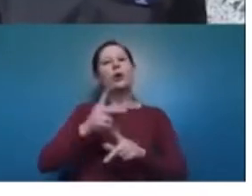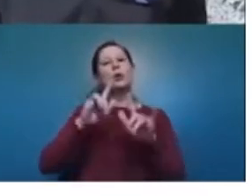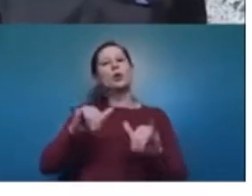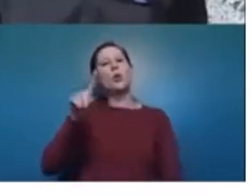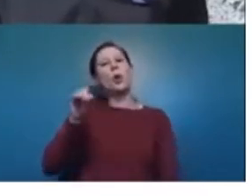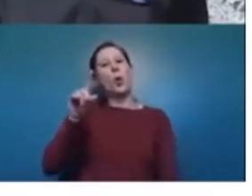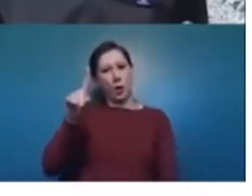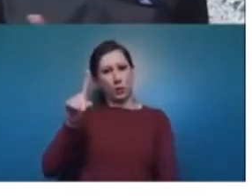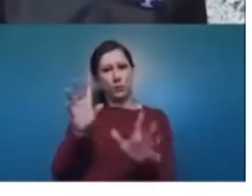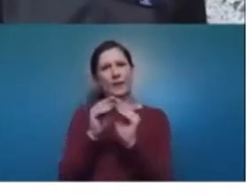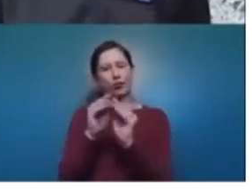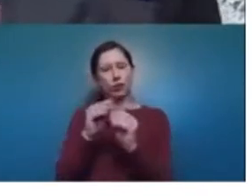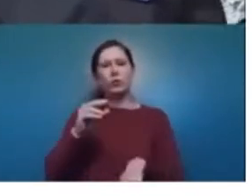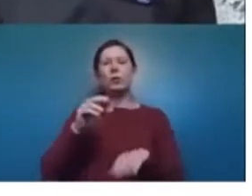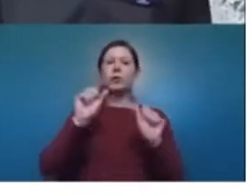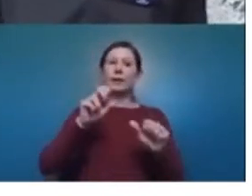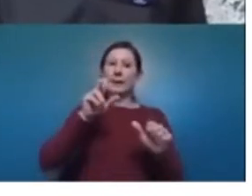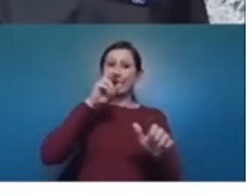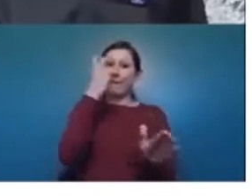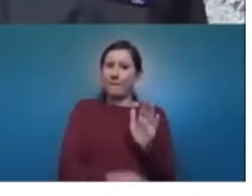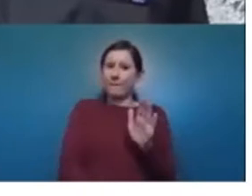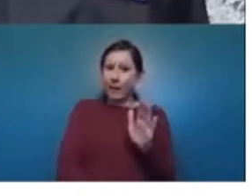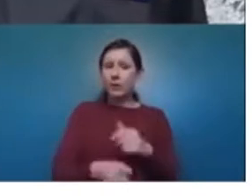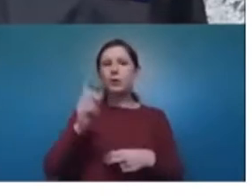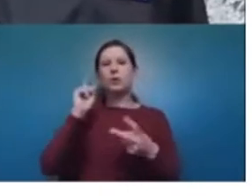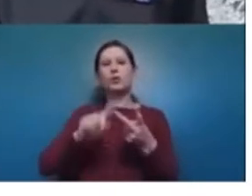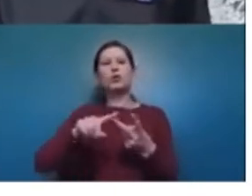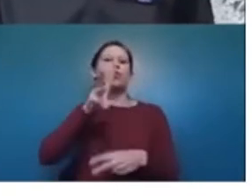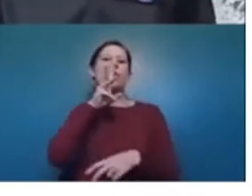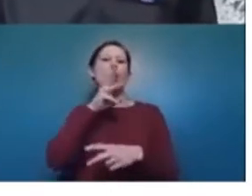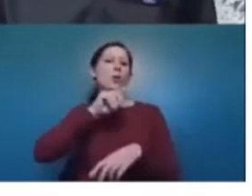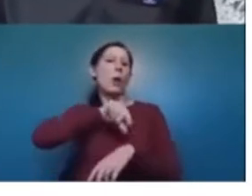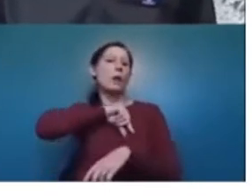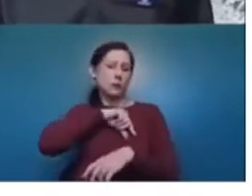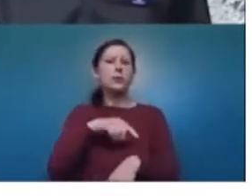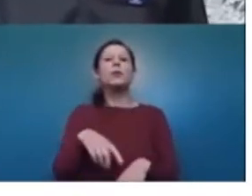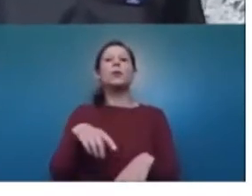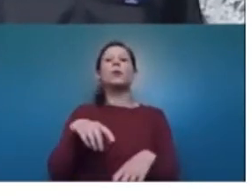this can be anything from diving to water quality. And each Facebook live session is accompanied by an